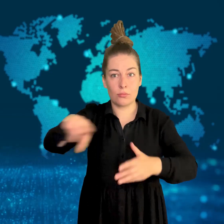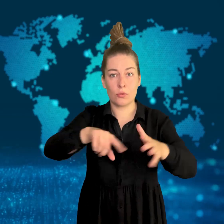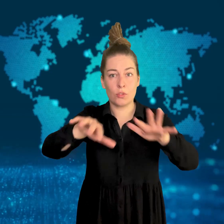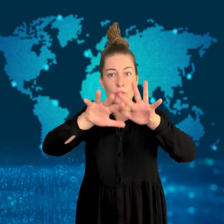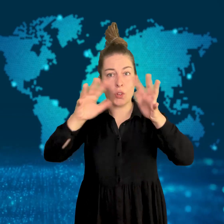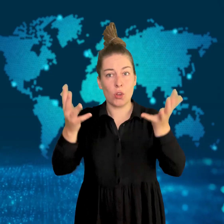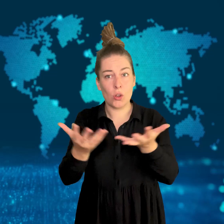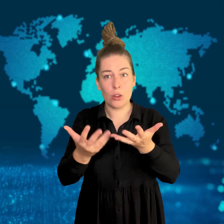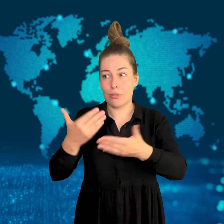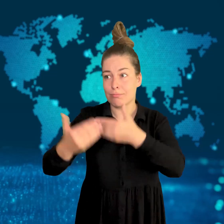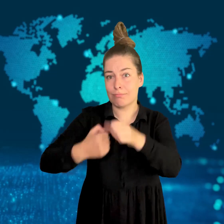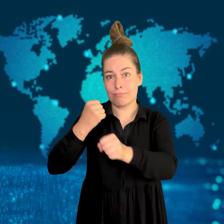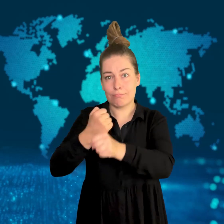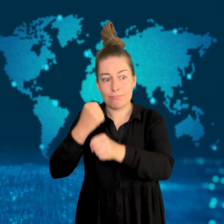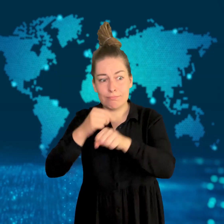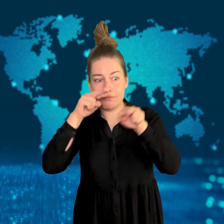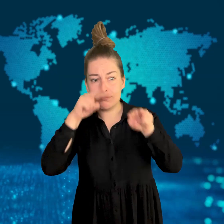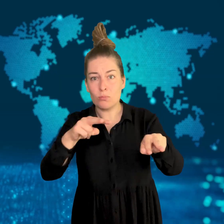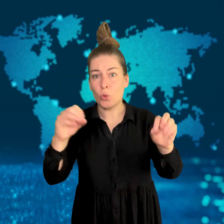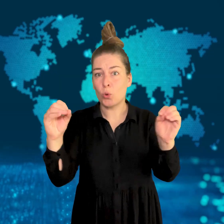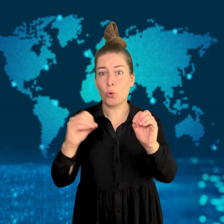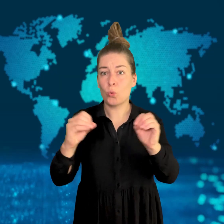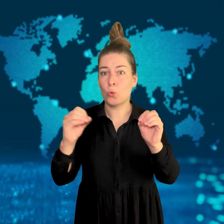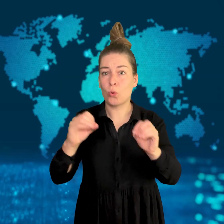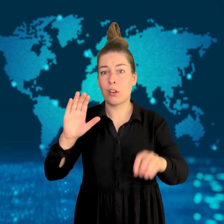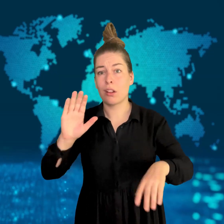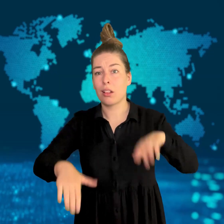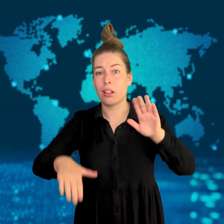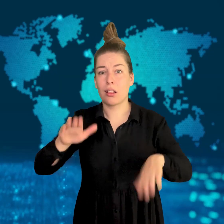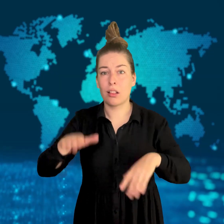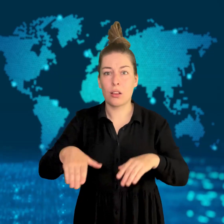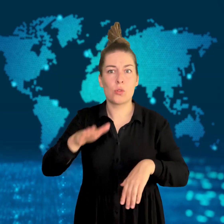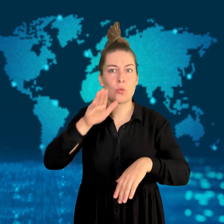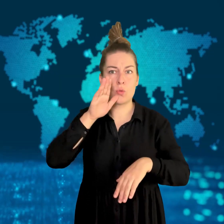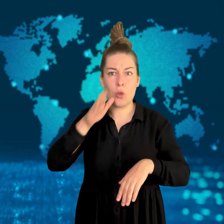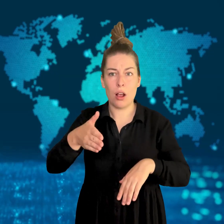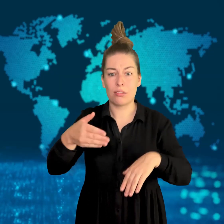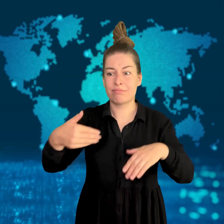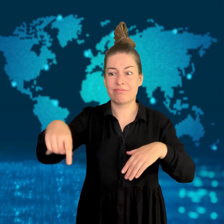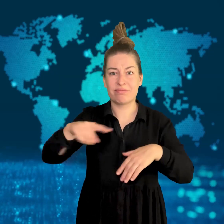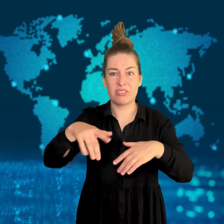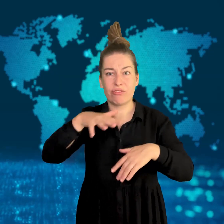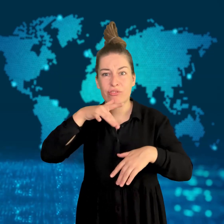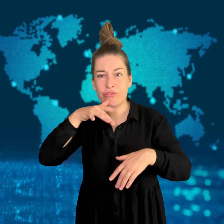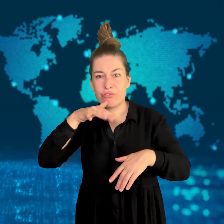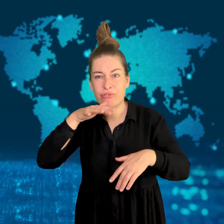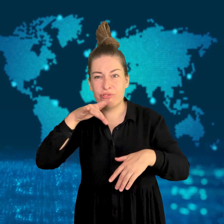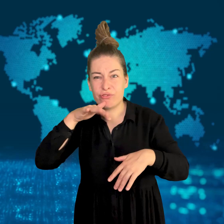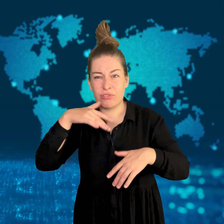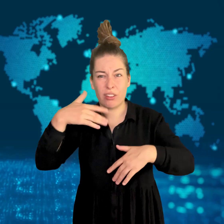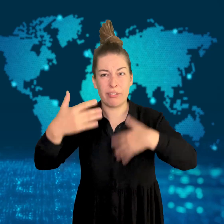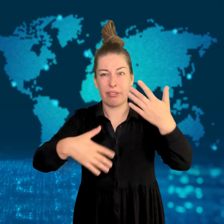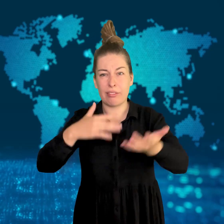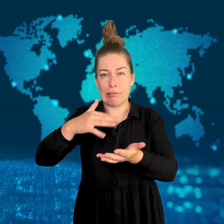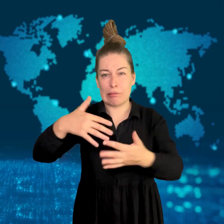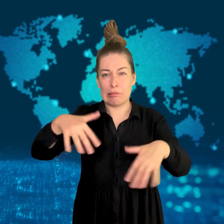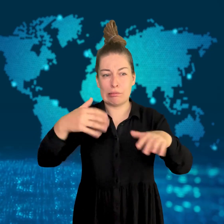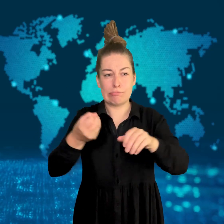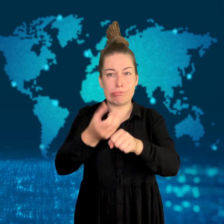This will get worse if the world continues to